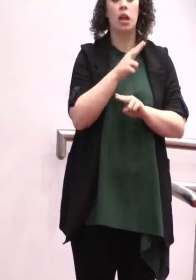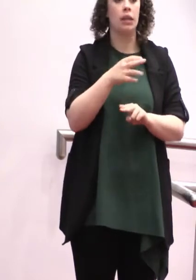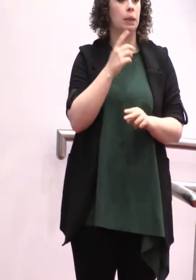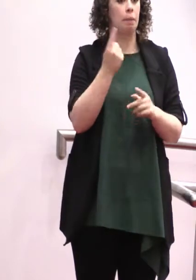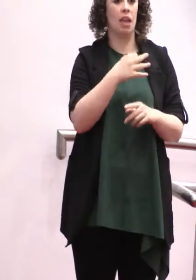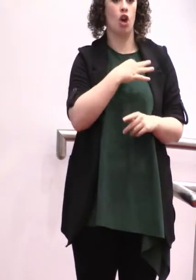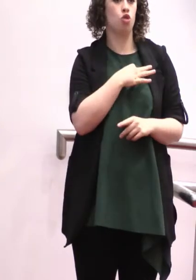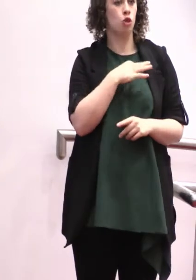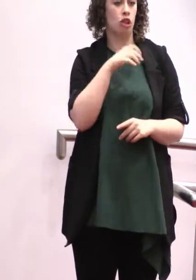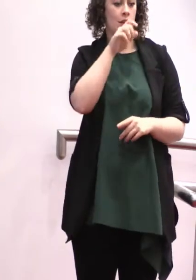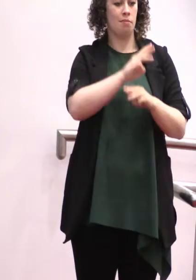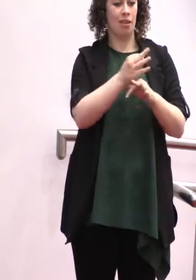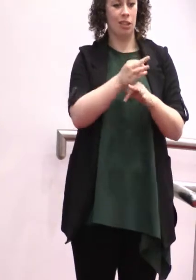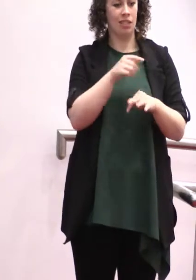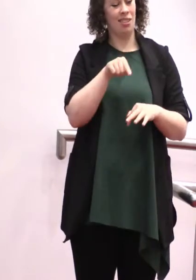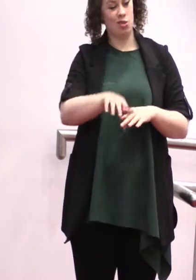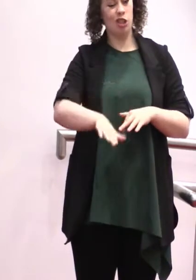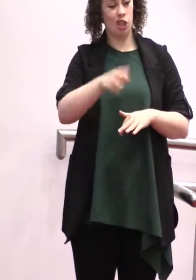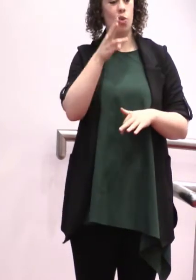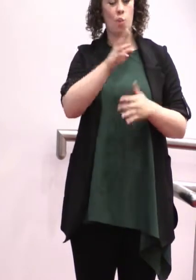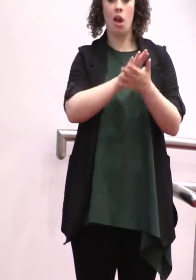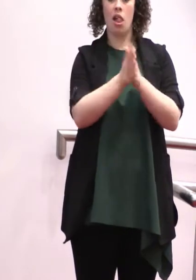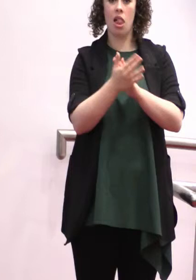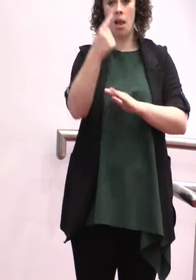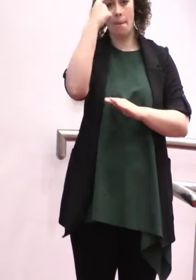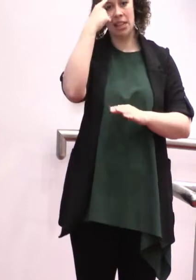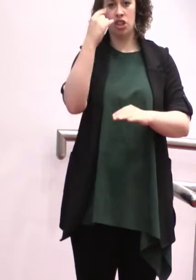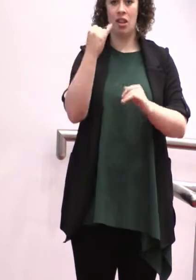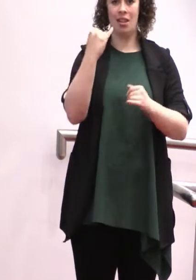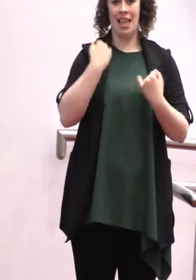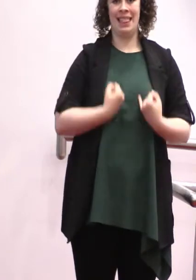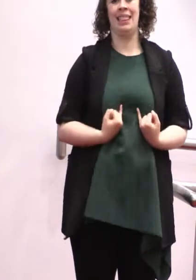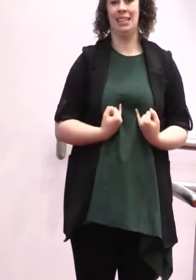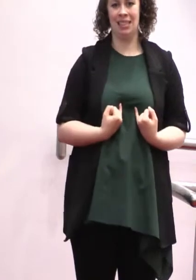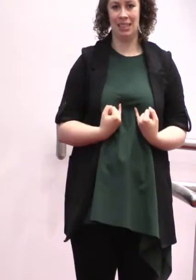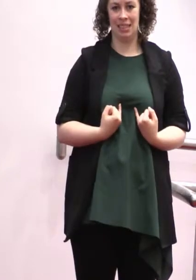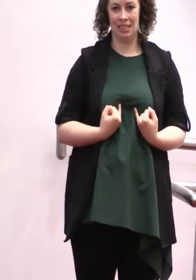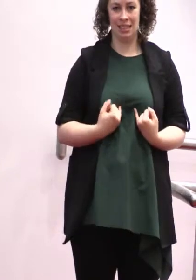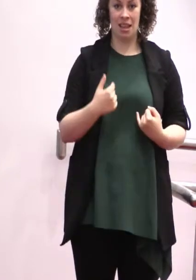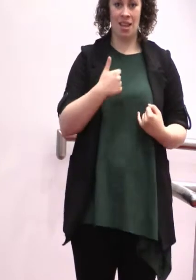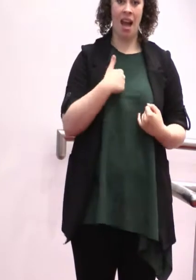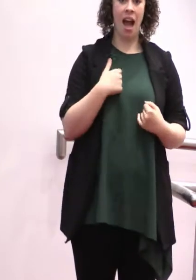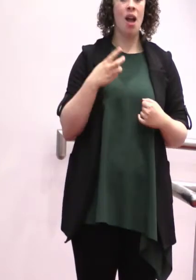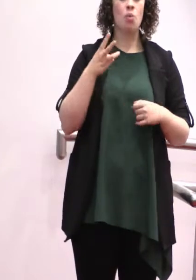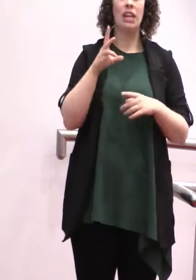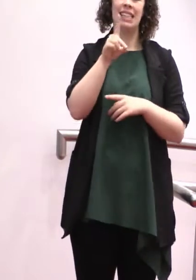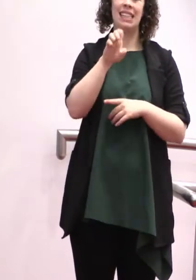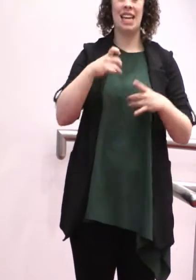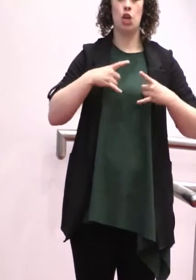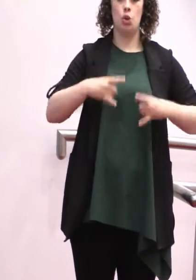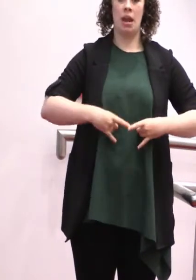illness, that I was dehumanising my .